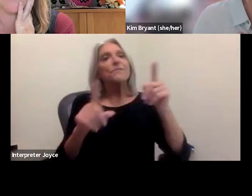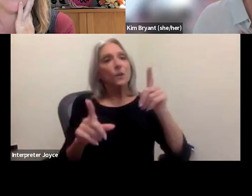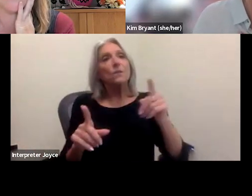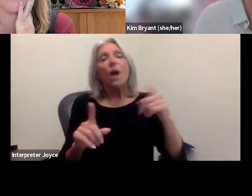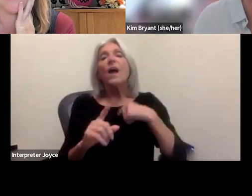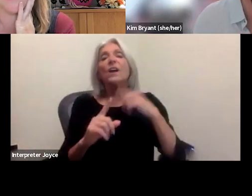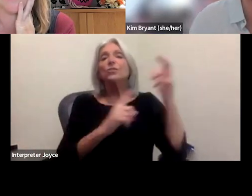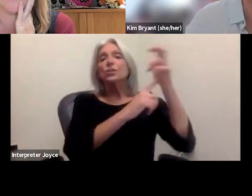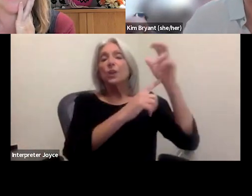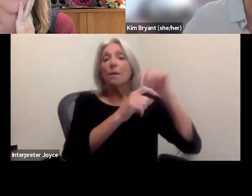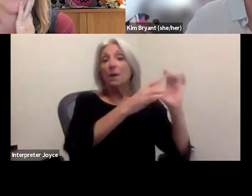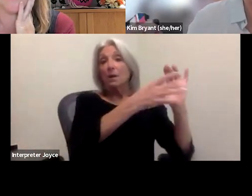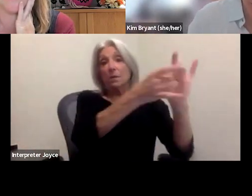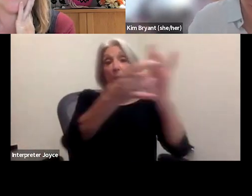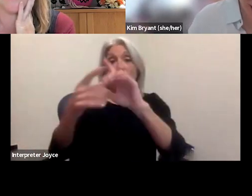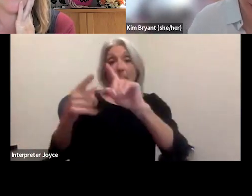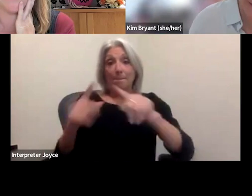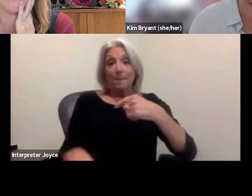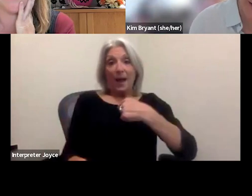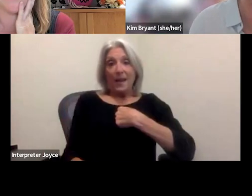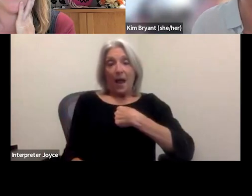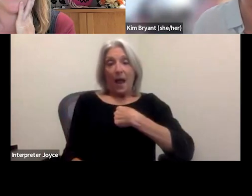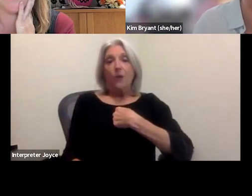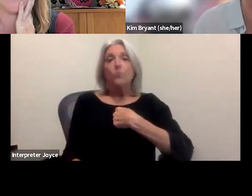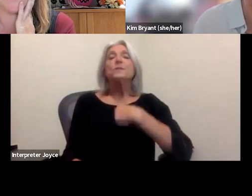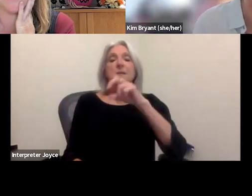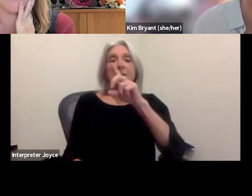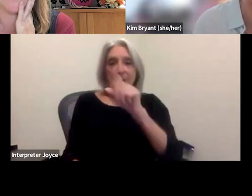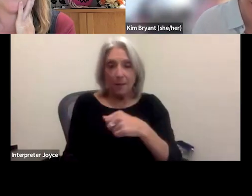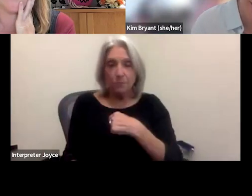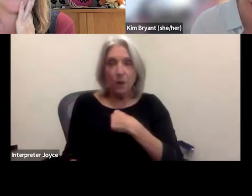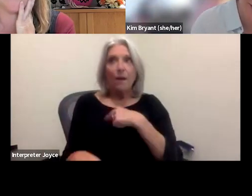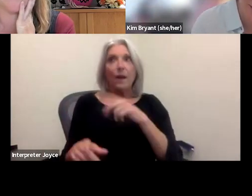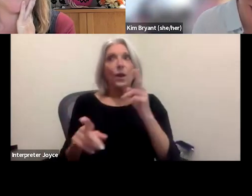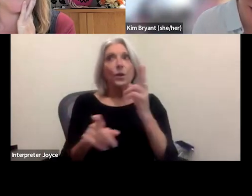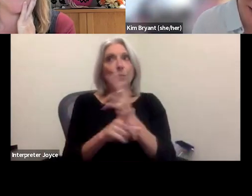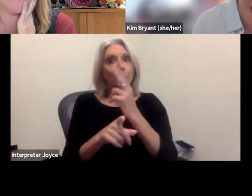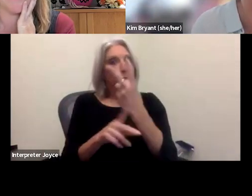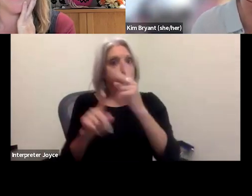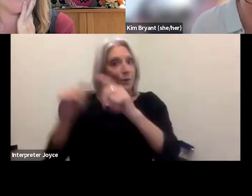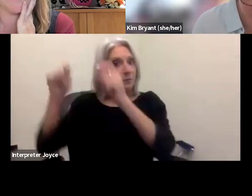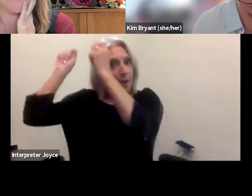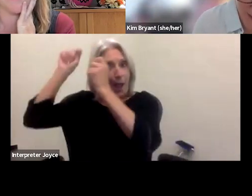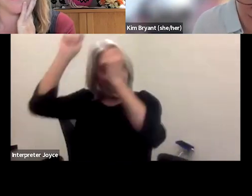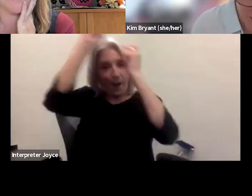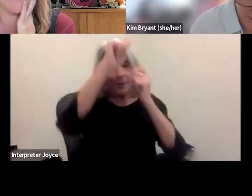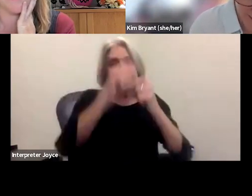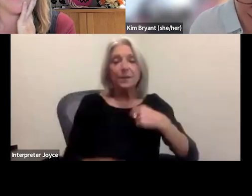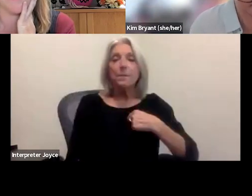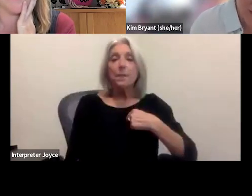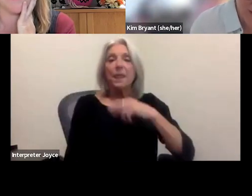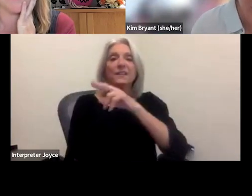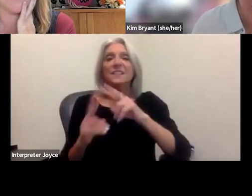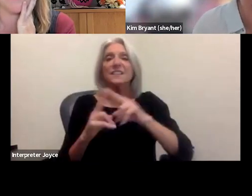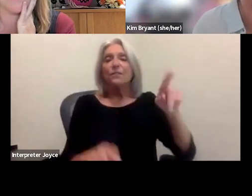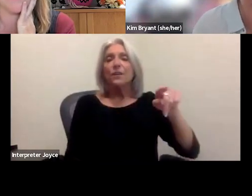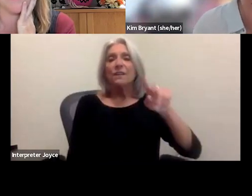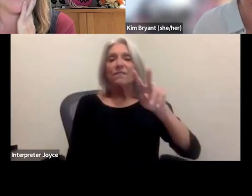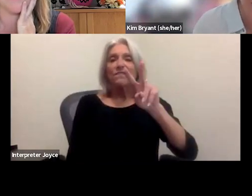I'm disabled, but I was wearing both hats. Think Ashley was in the same bucket, and then there was another PII in another space who was doing the same.